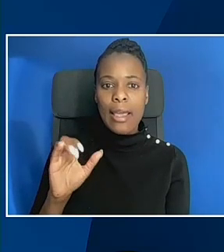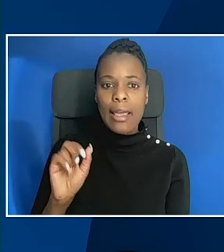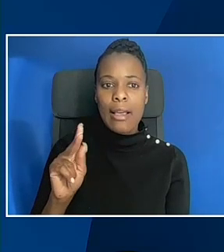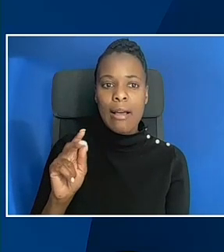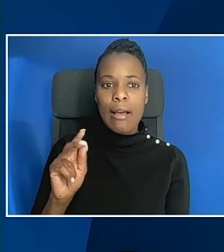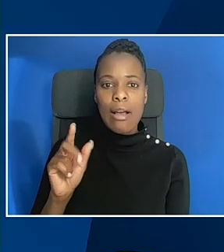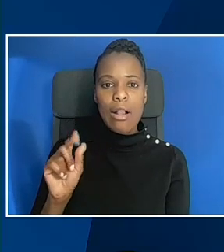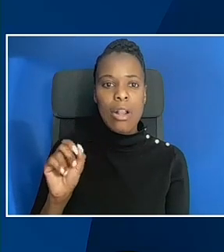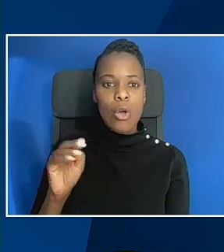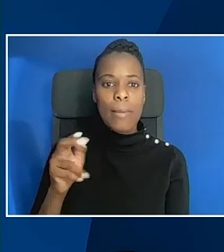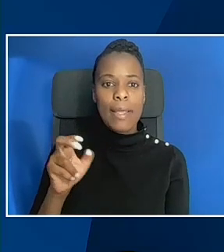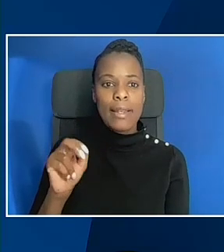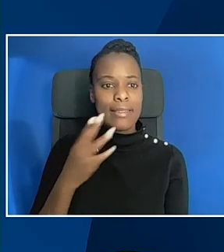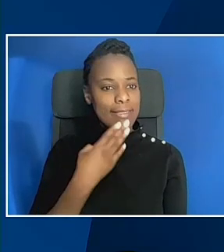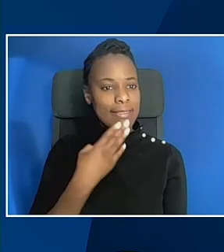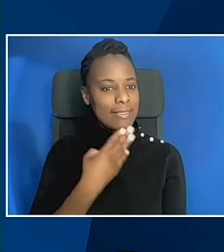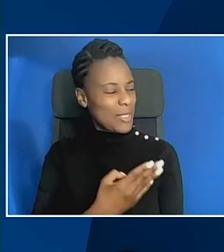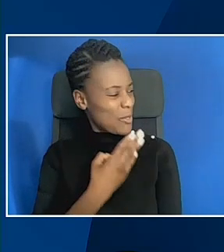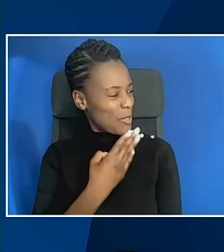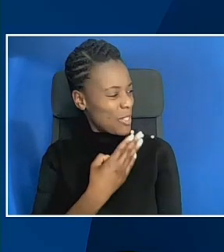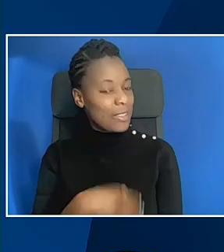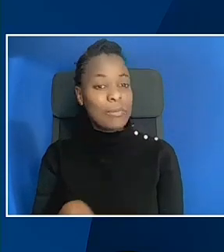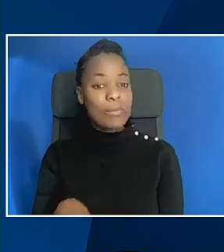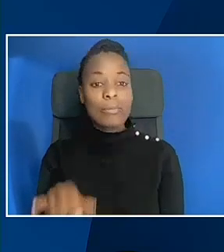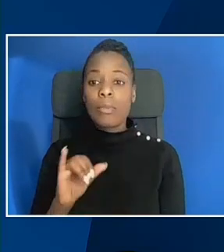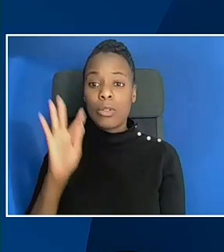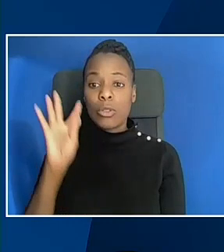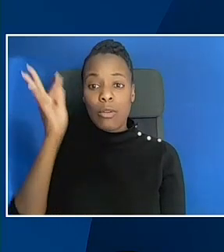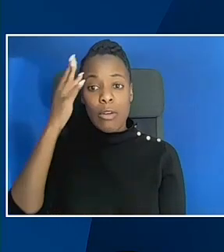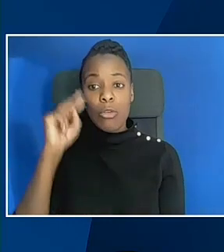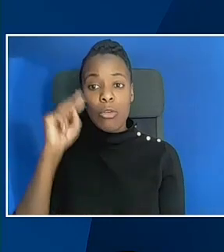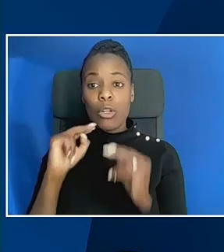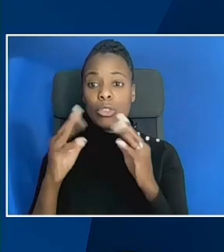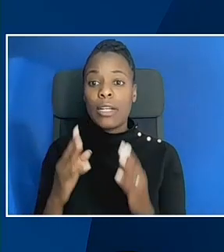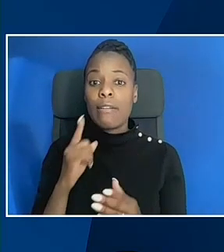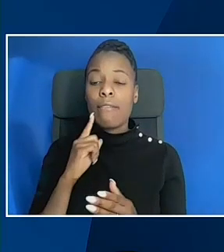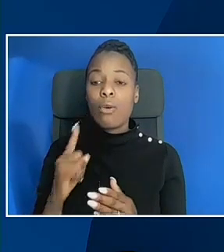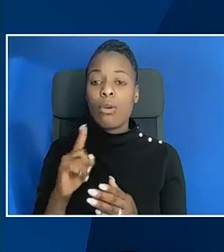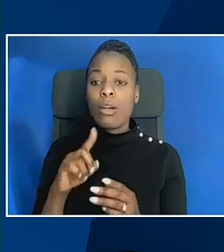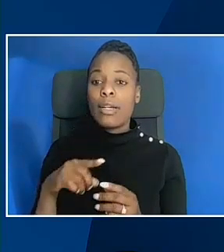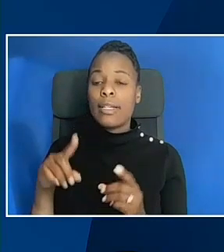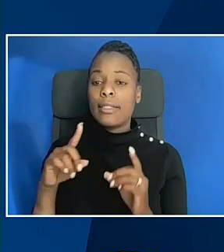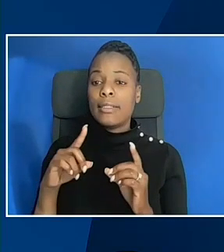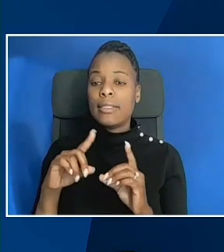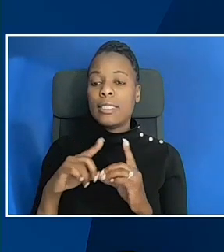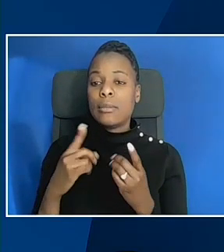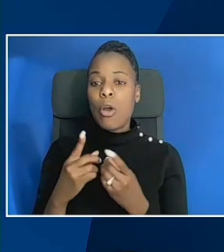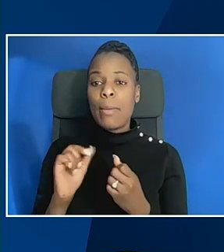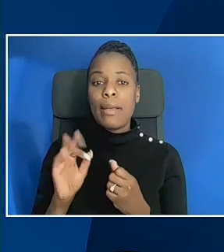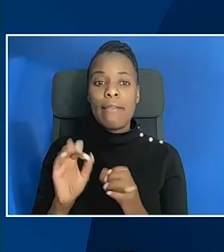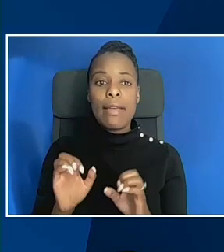Federal negotiator for the Department of Ed, we have Greg Martin. Good morning.